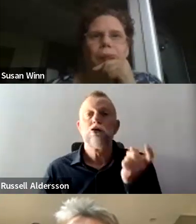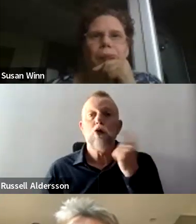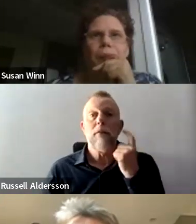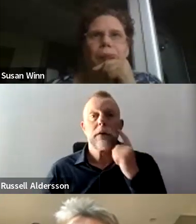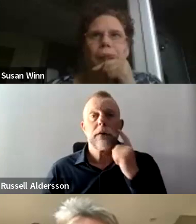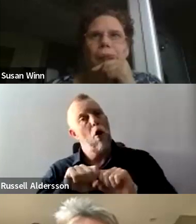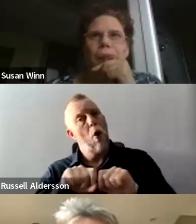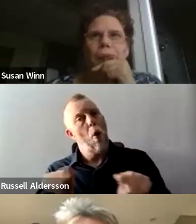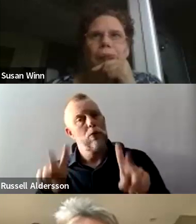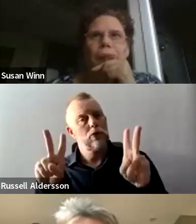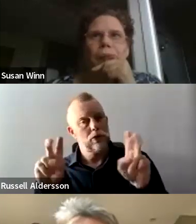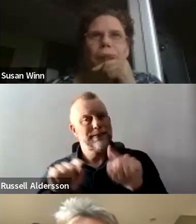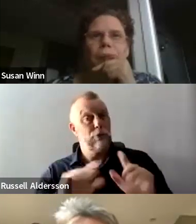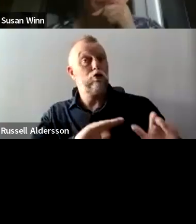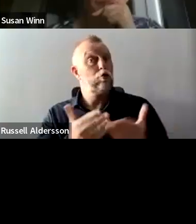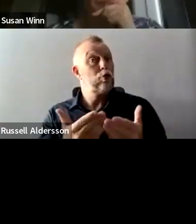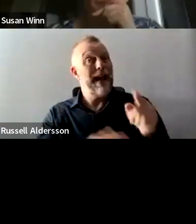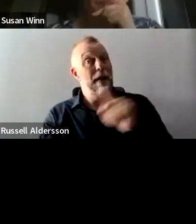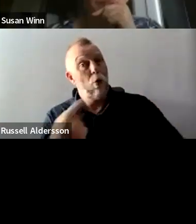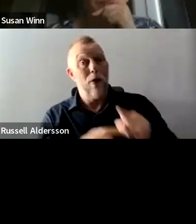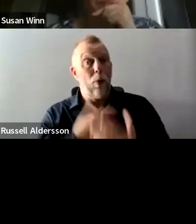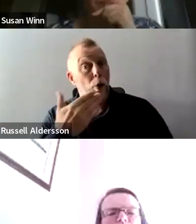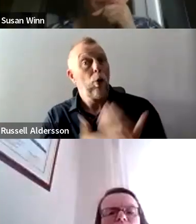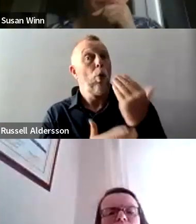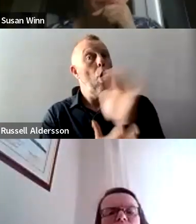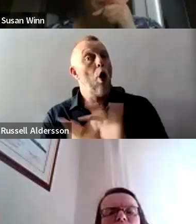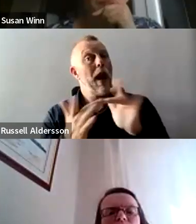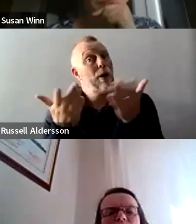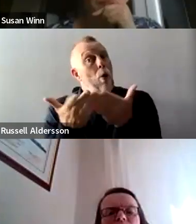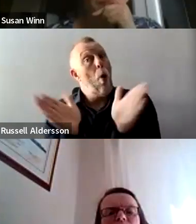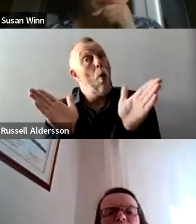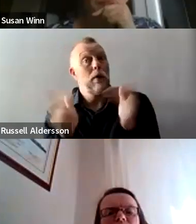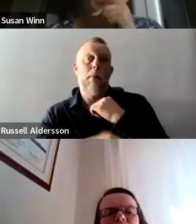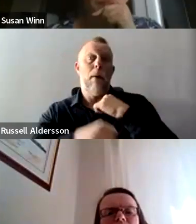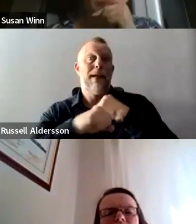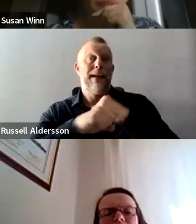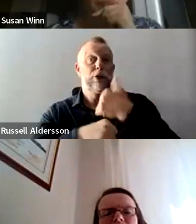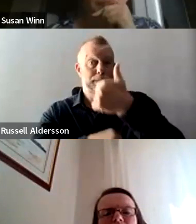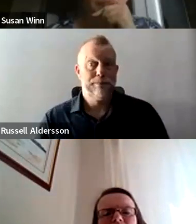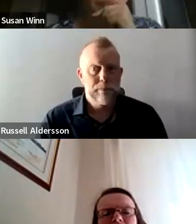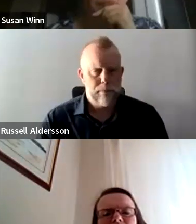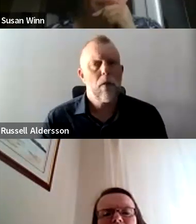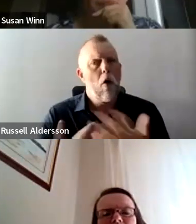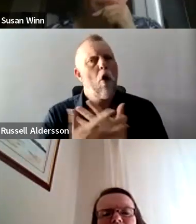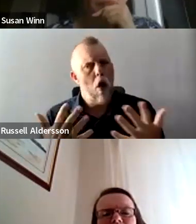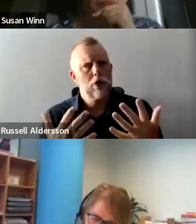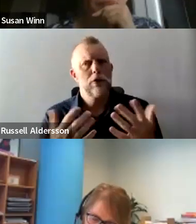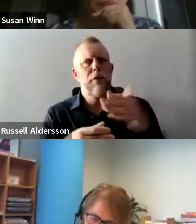which is going to introduce everyone to our new online open source publication. There's a lot of content there already